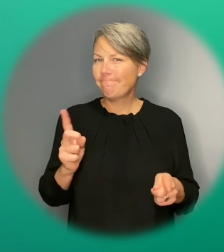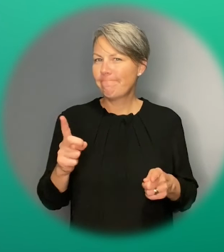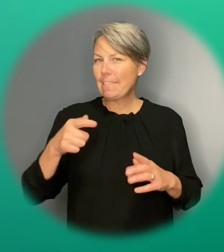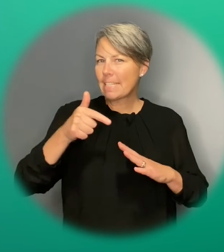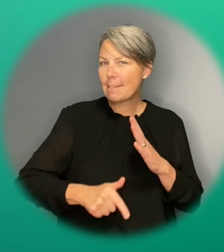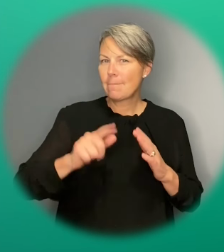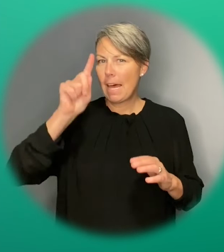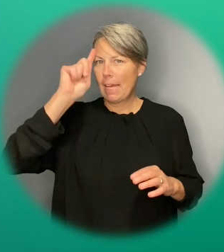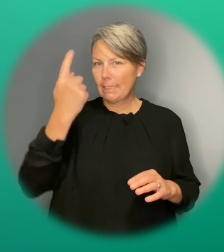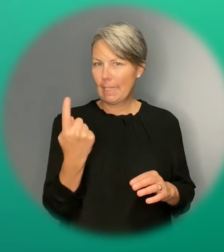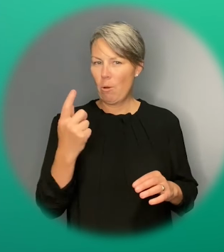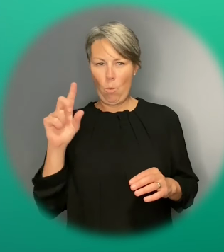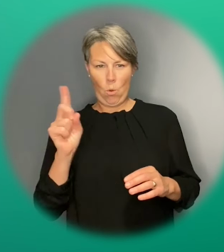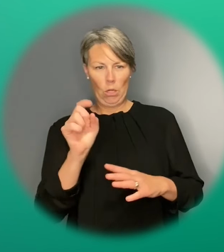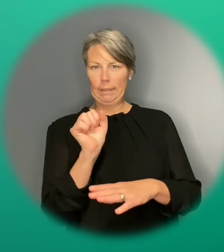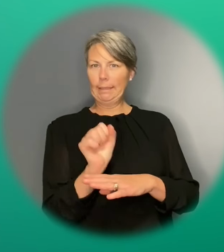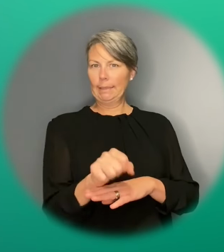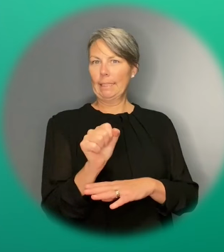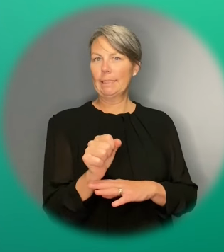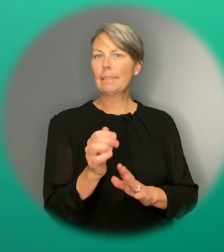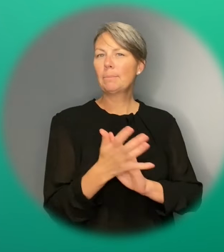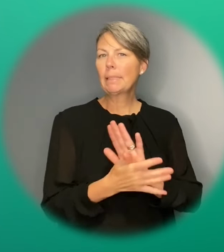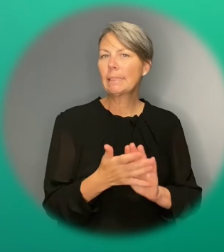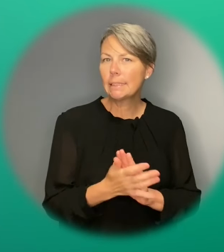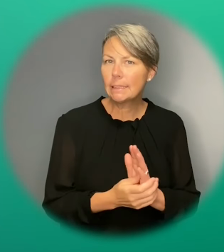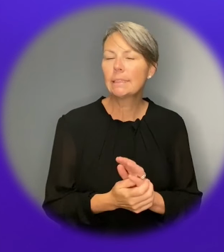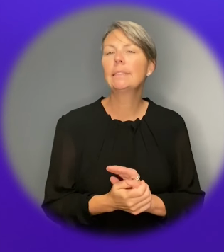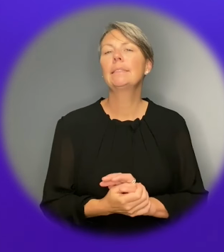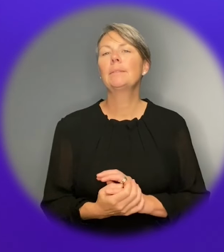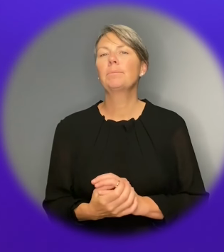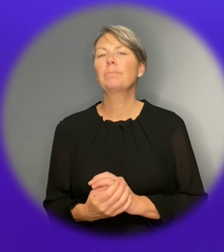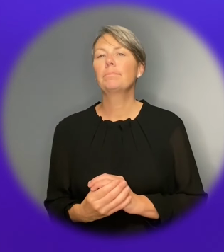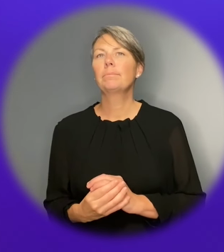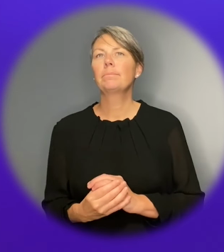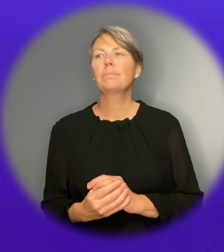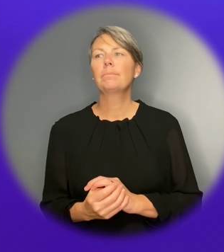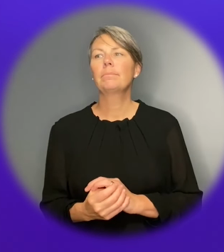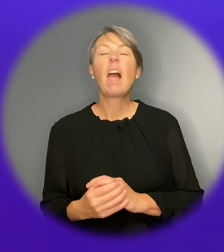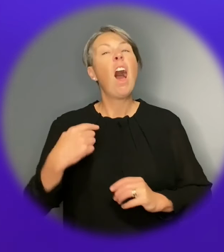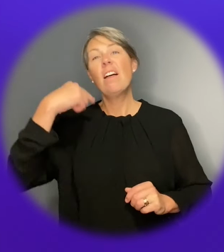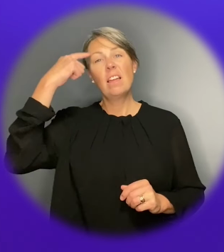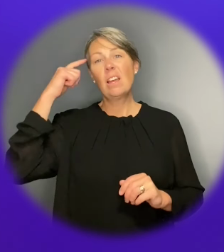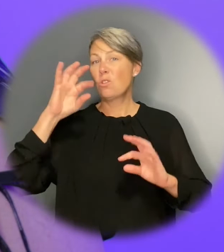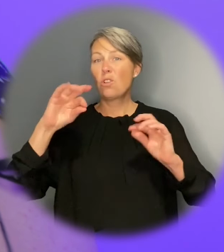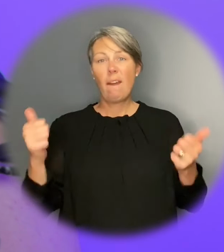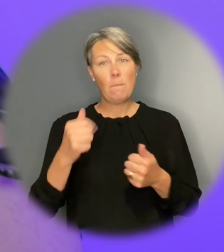the different ways that consent manifests and all the discussions around consent. It's not spoken about enough. It needs to be spoken about more. Learning